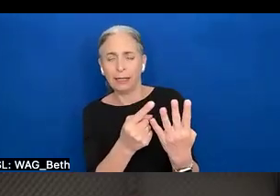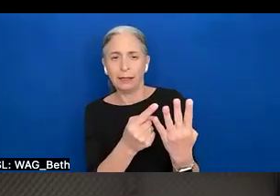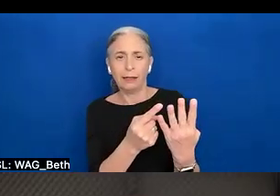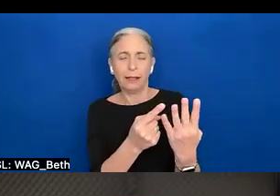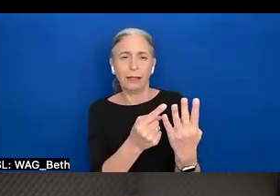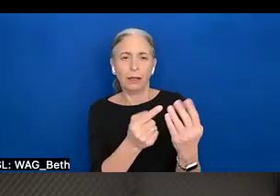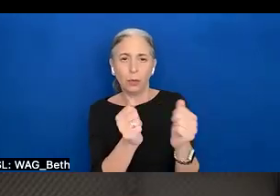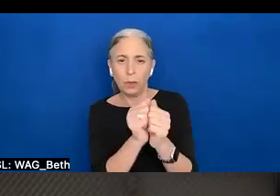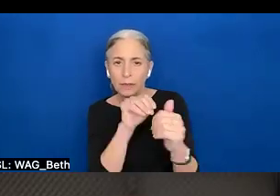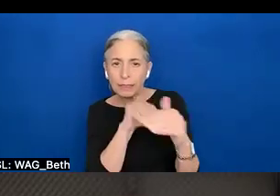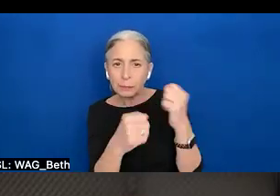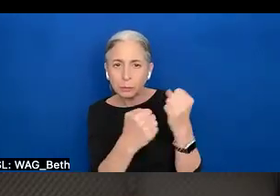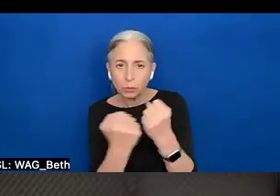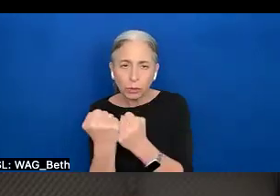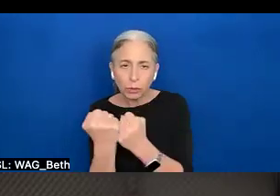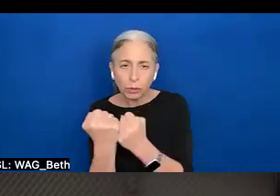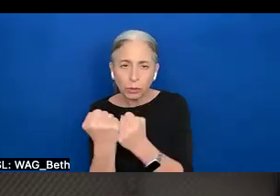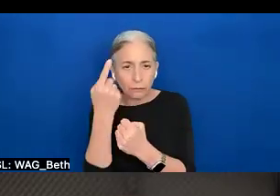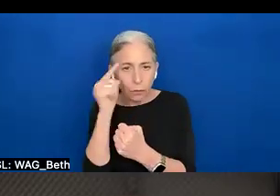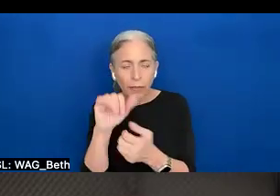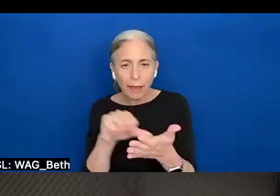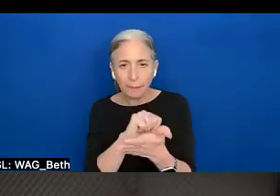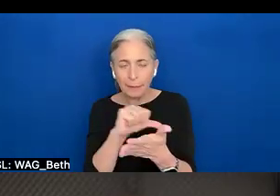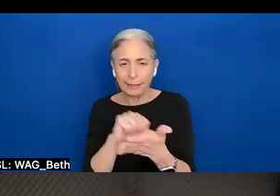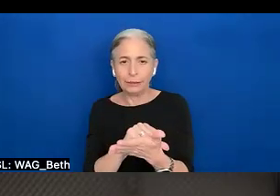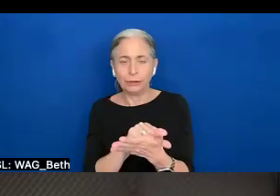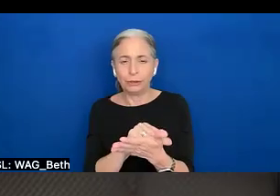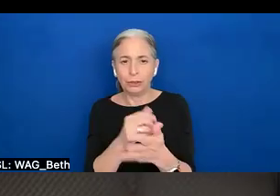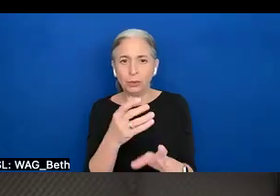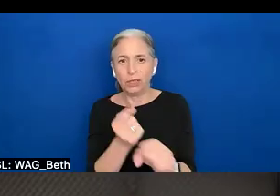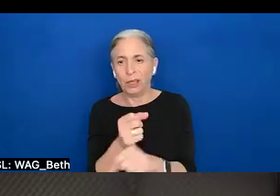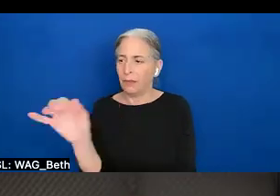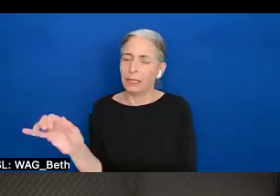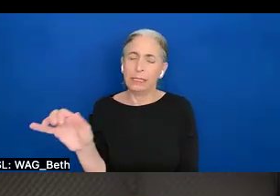accessible structure of the page. You get the same content.